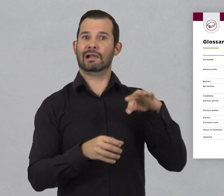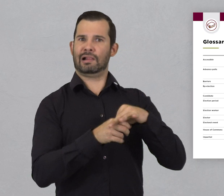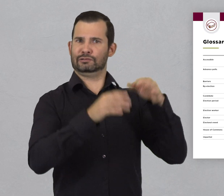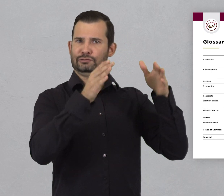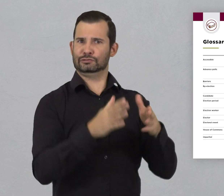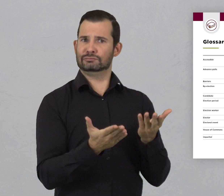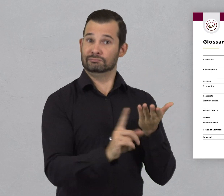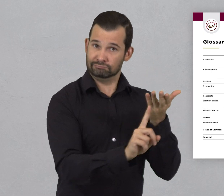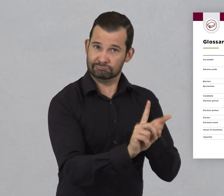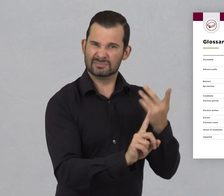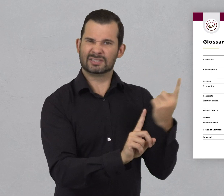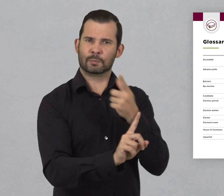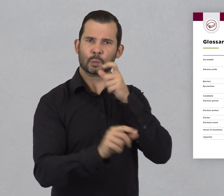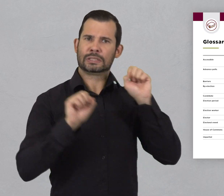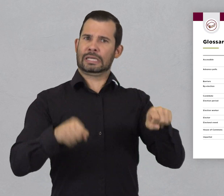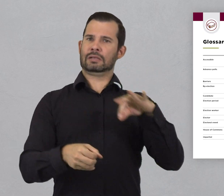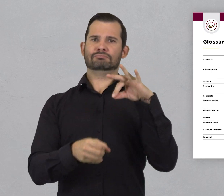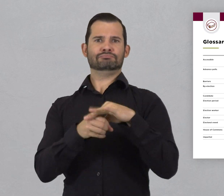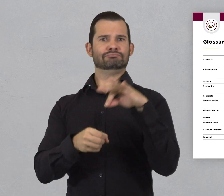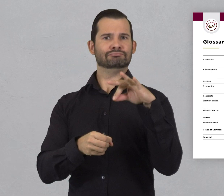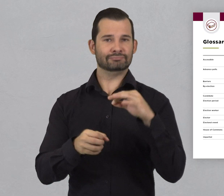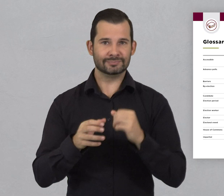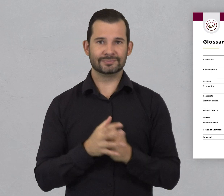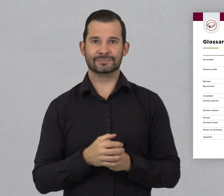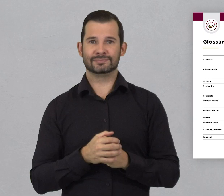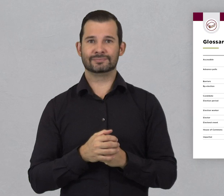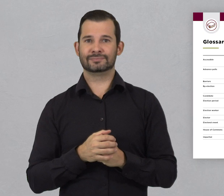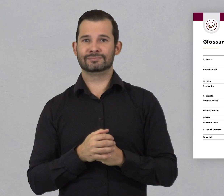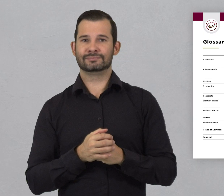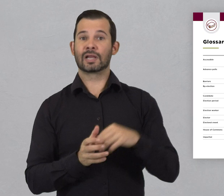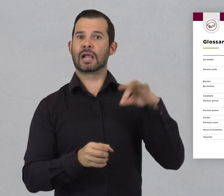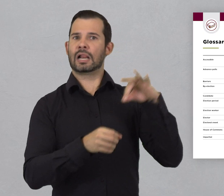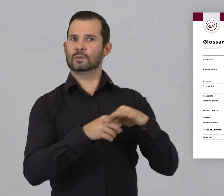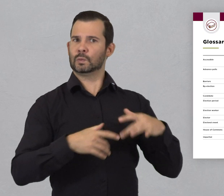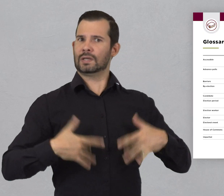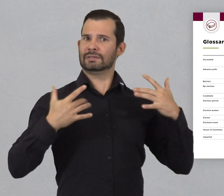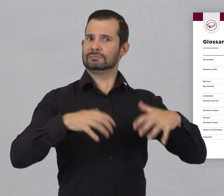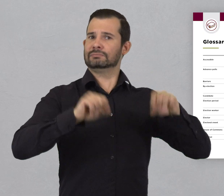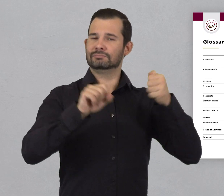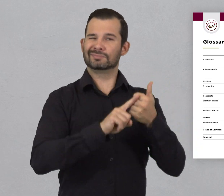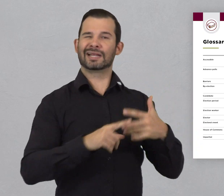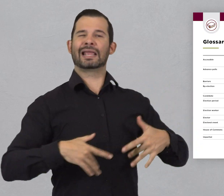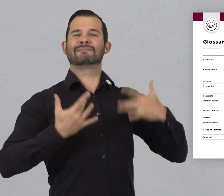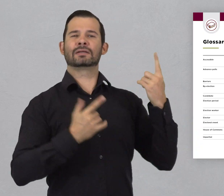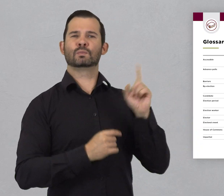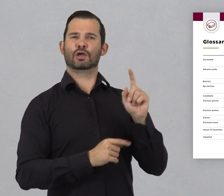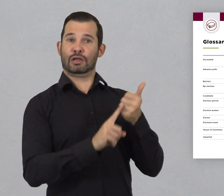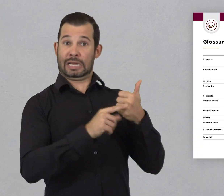Elector: Someone who can vote in an election. Electoral event: An event where Canadian